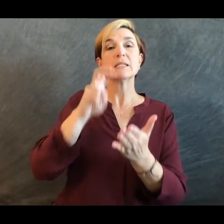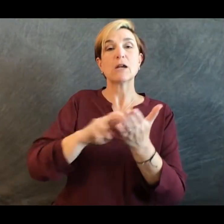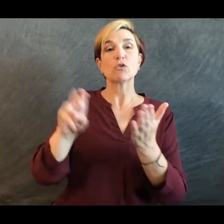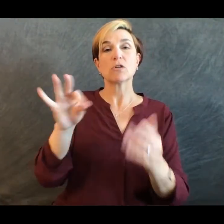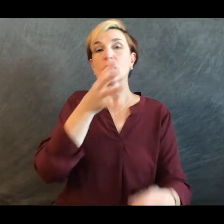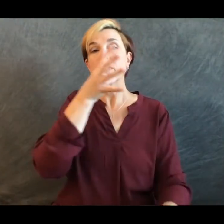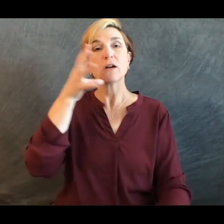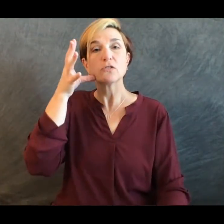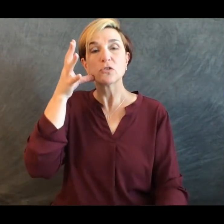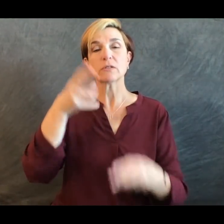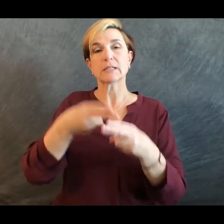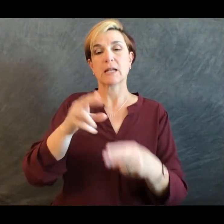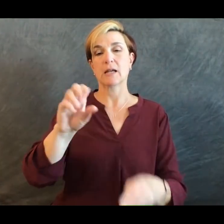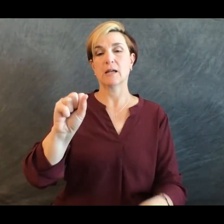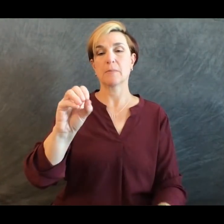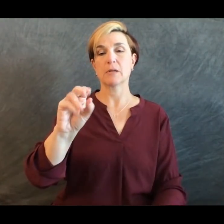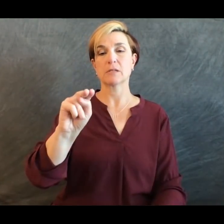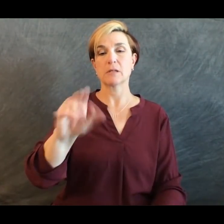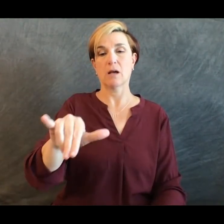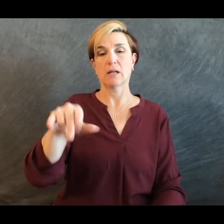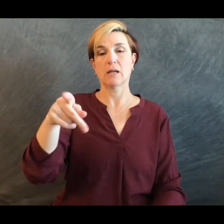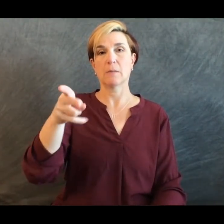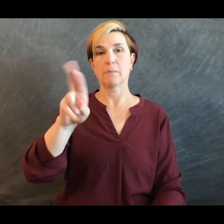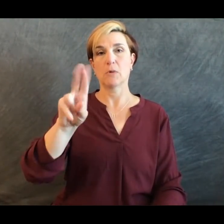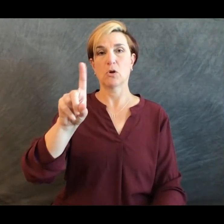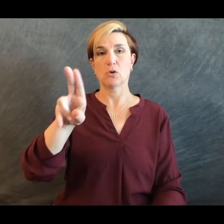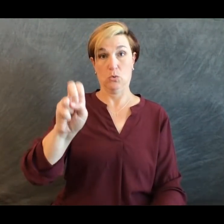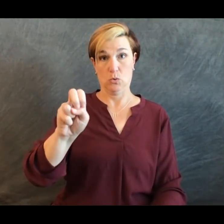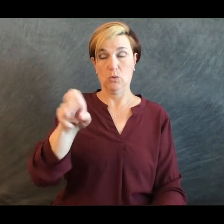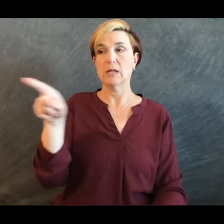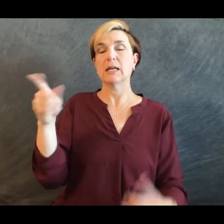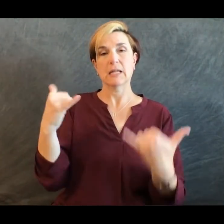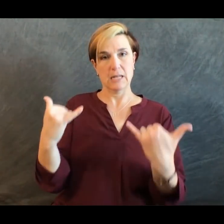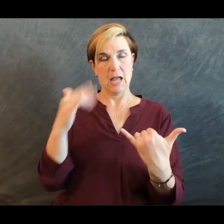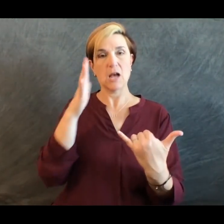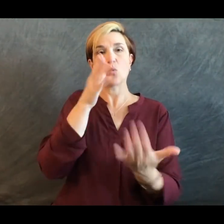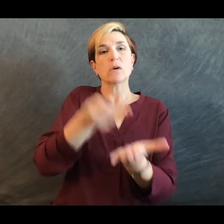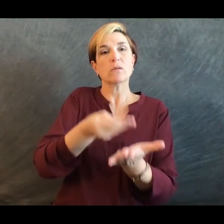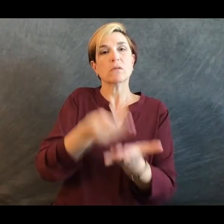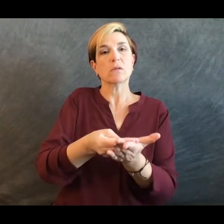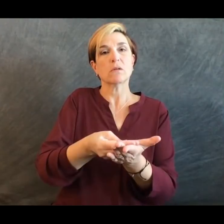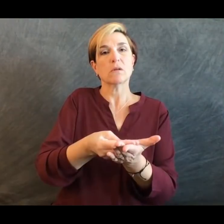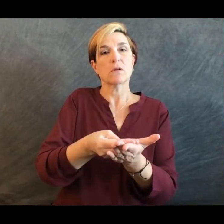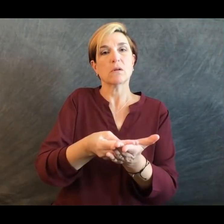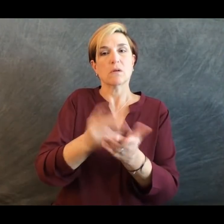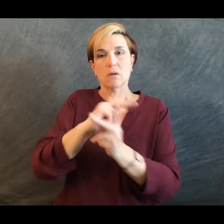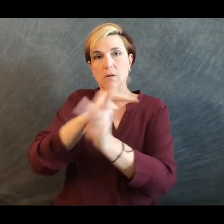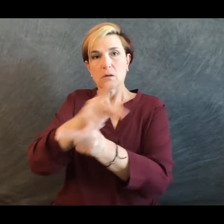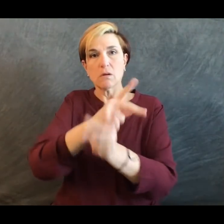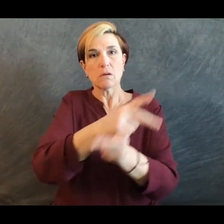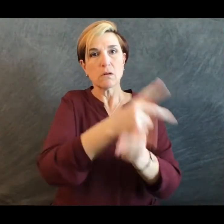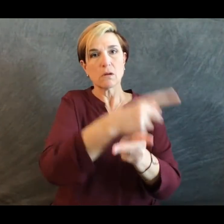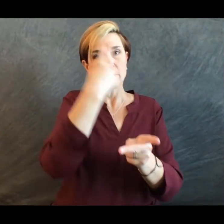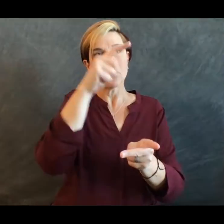farmers and secretary do we'll be using all of the tools at his disposal to